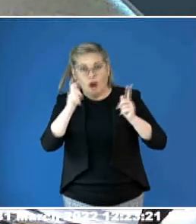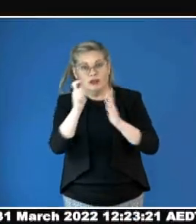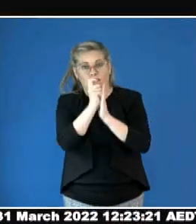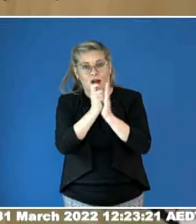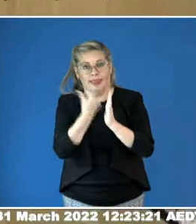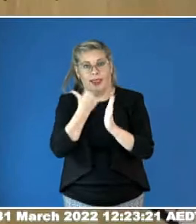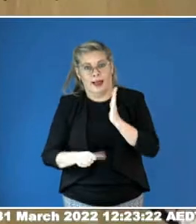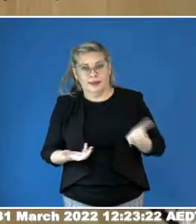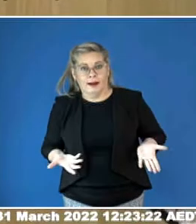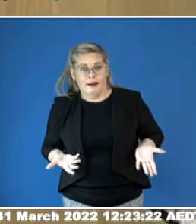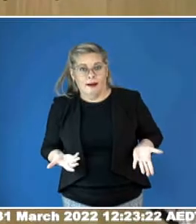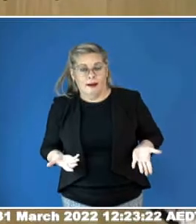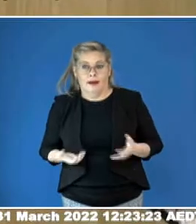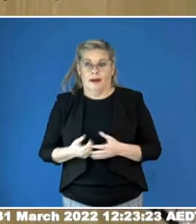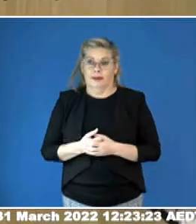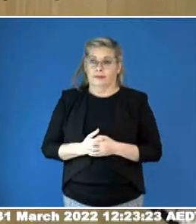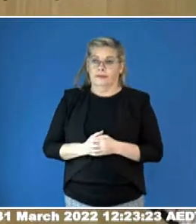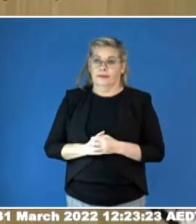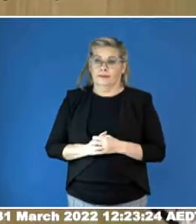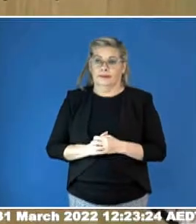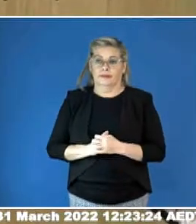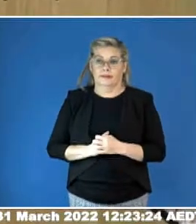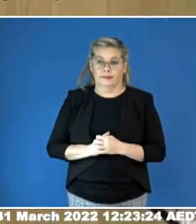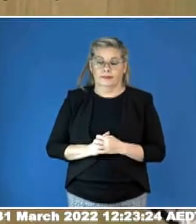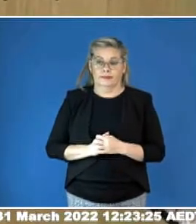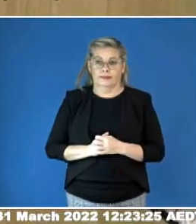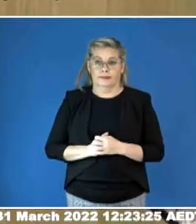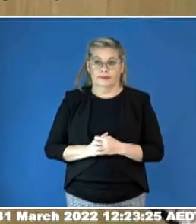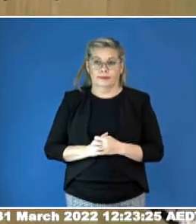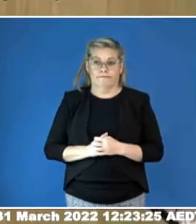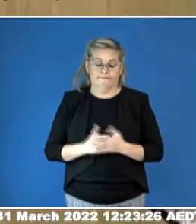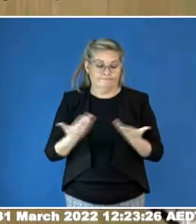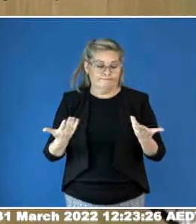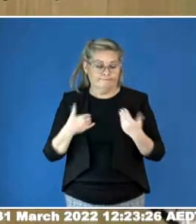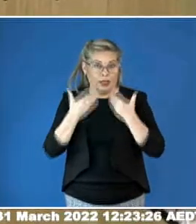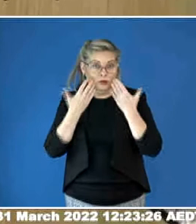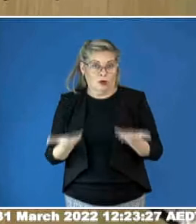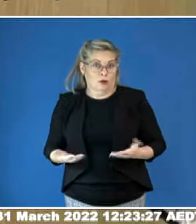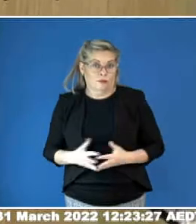I - I can't answer that. I don't know. I --